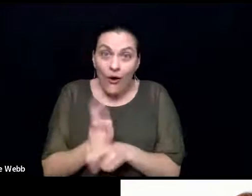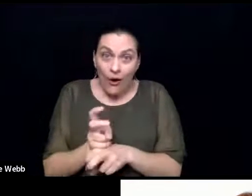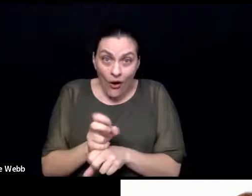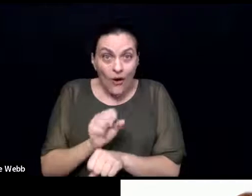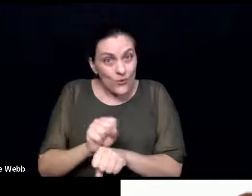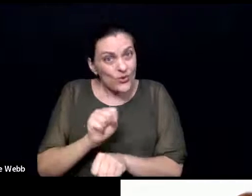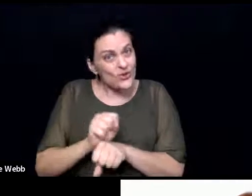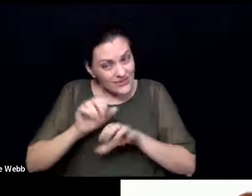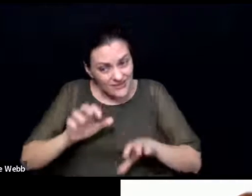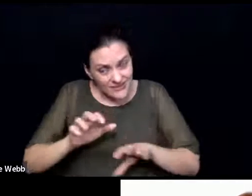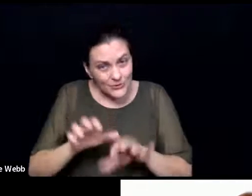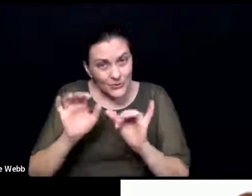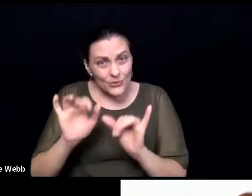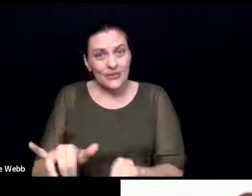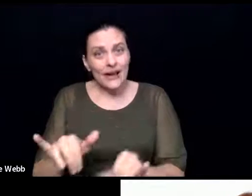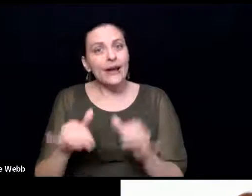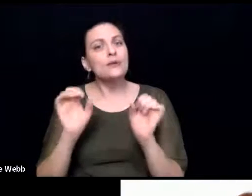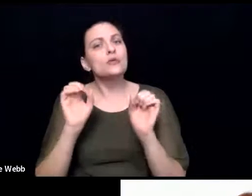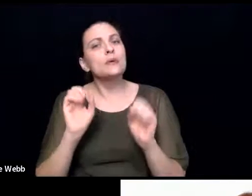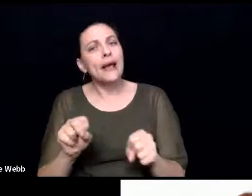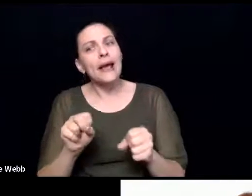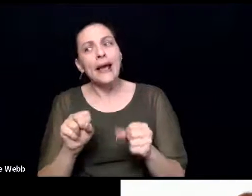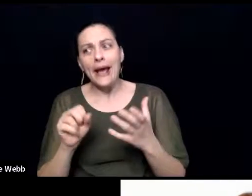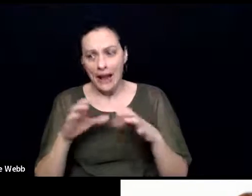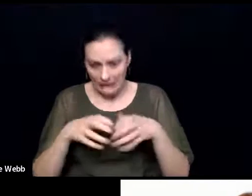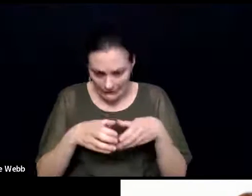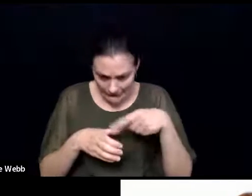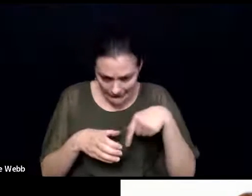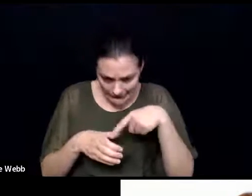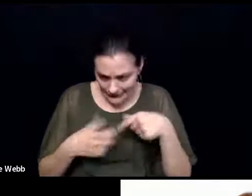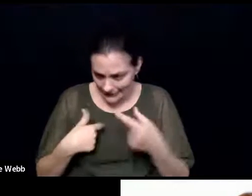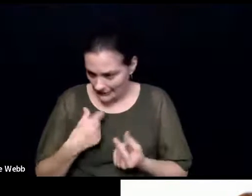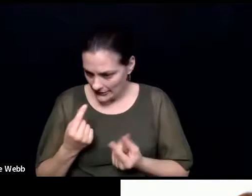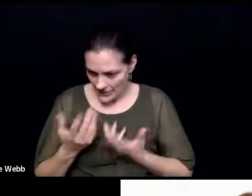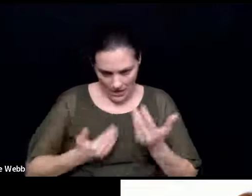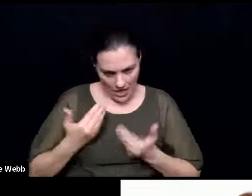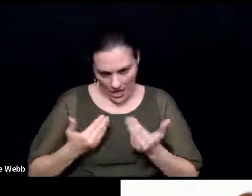and I have seen this over and over again. A company says we will get the numbers up